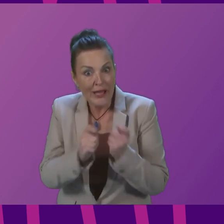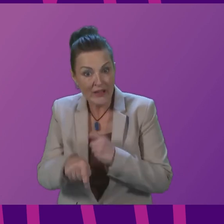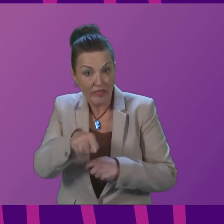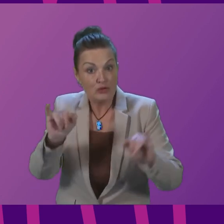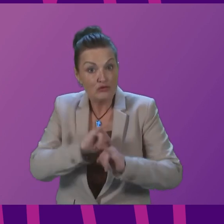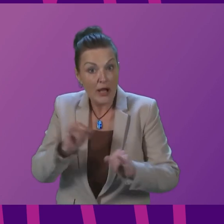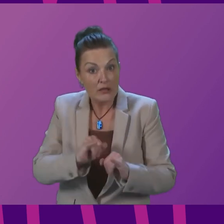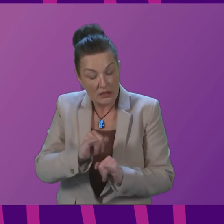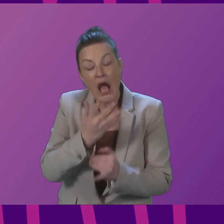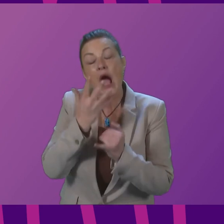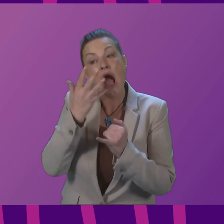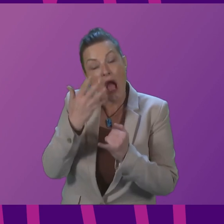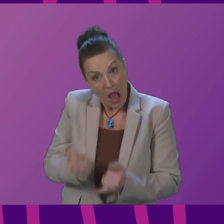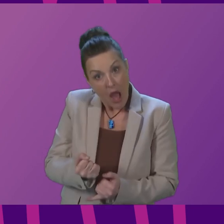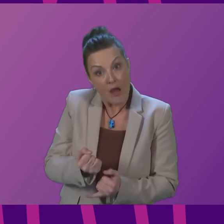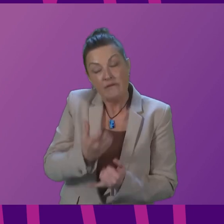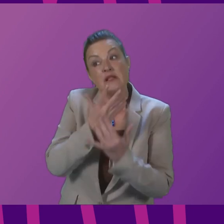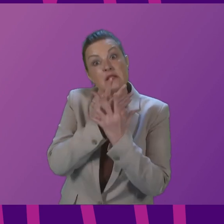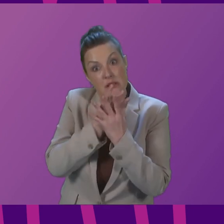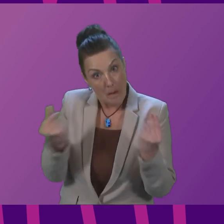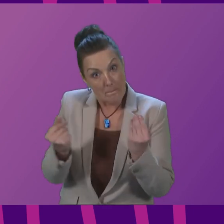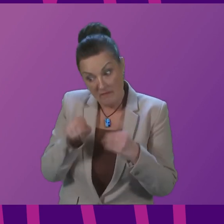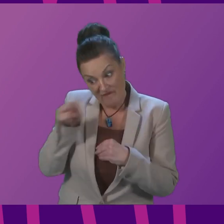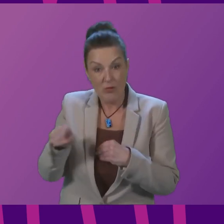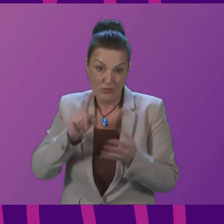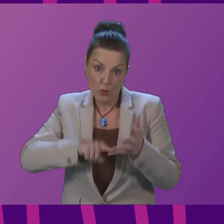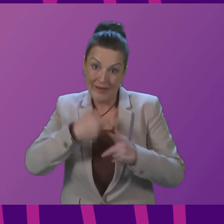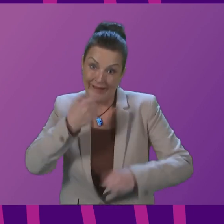Some—not all, I accept—of the factors that are driving the crisis have happened